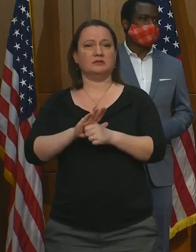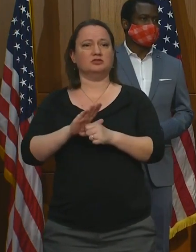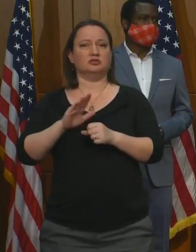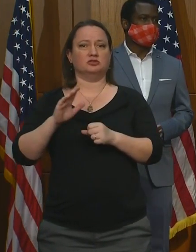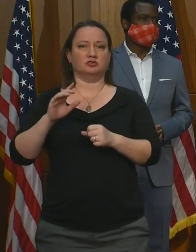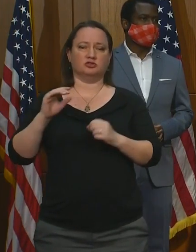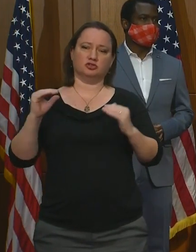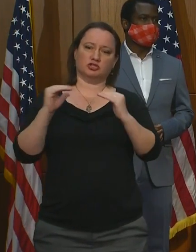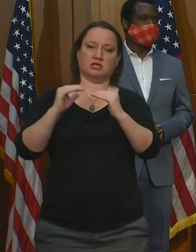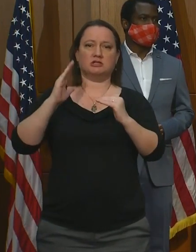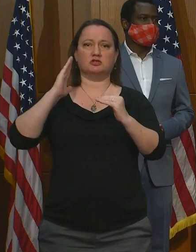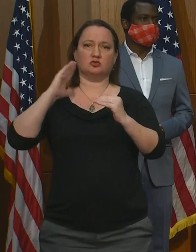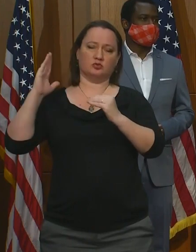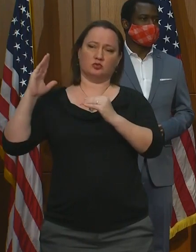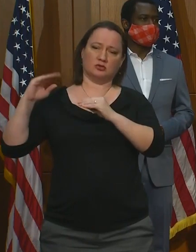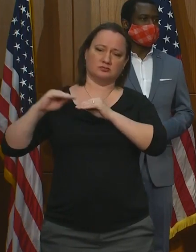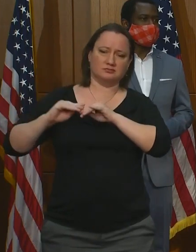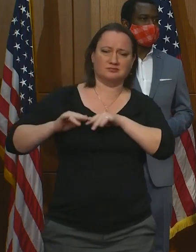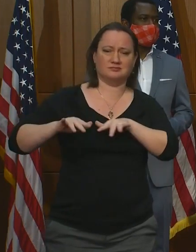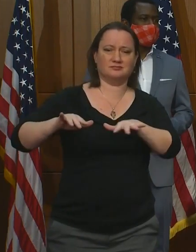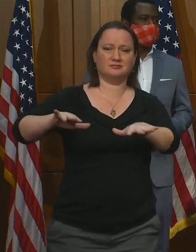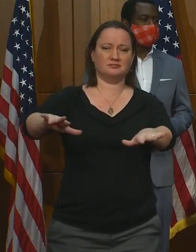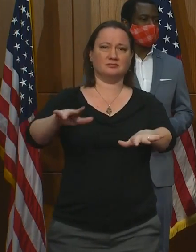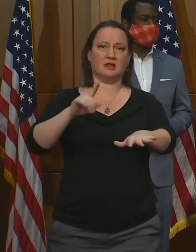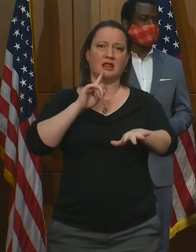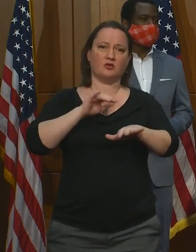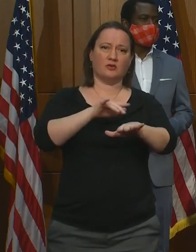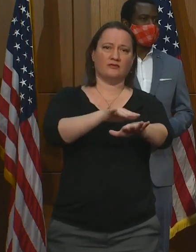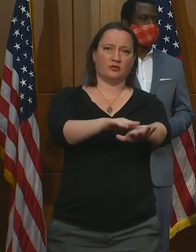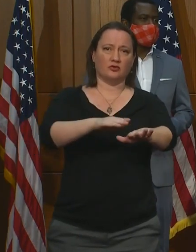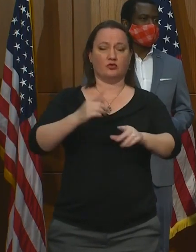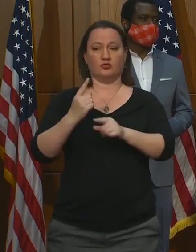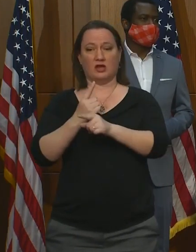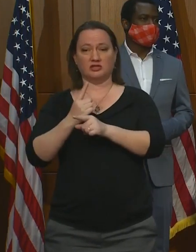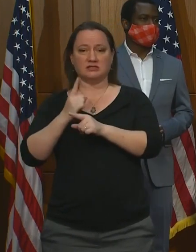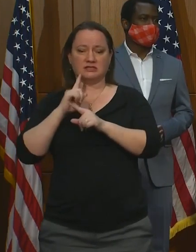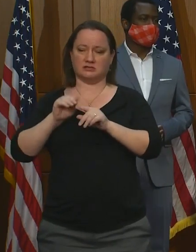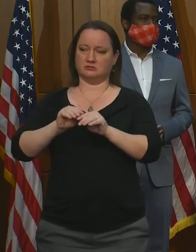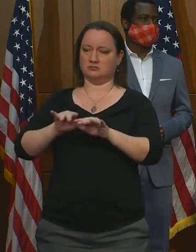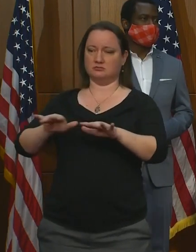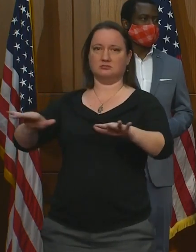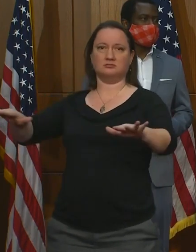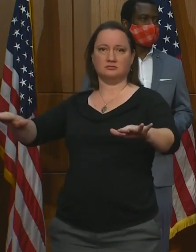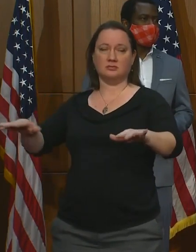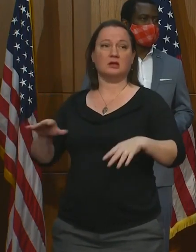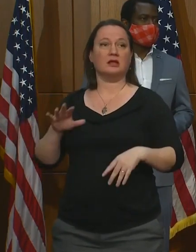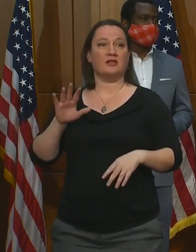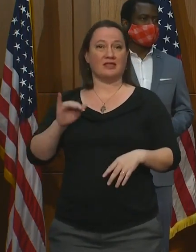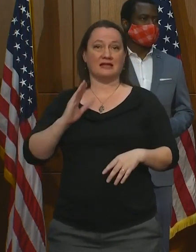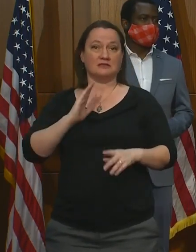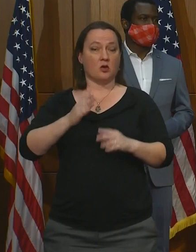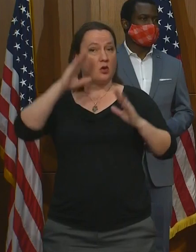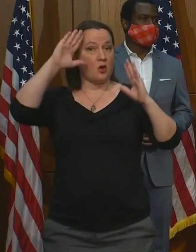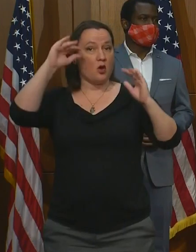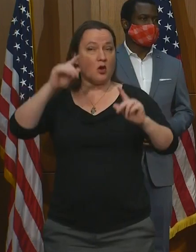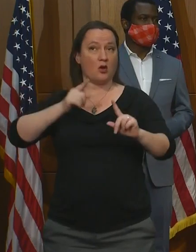PROMISE JUST JUST WOULD ROLL DOWN LIKE A RIVER. IN RIGHTEOUSNESS LIKE AN EVER